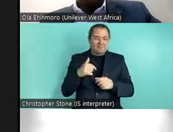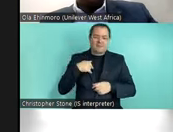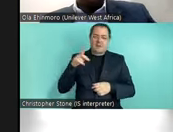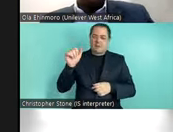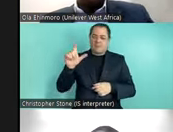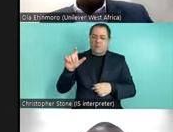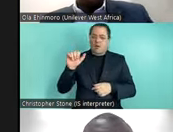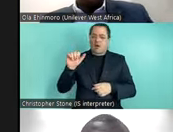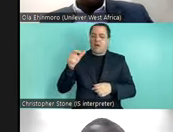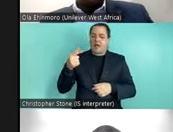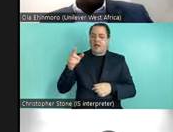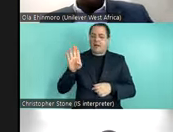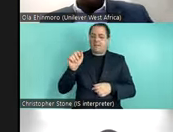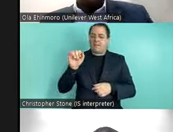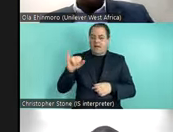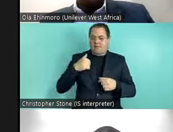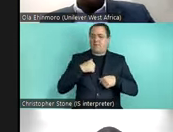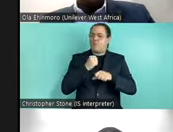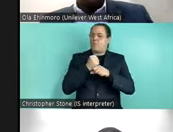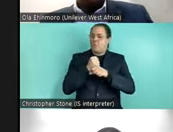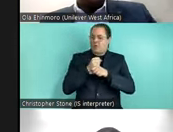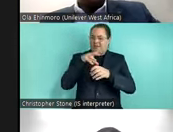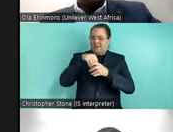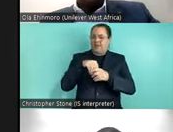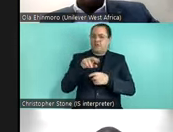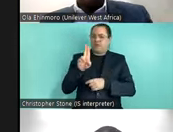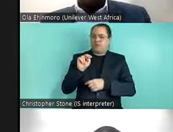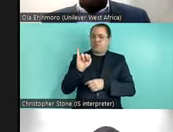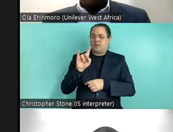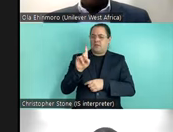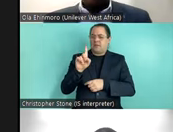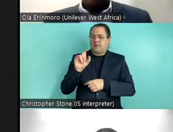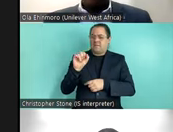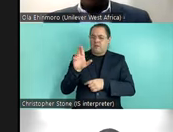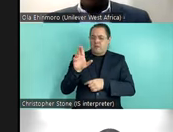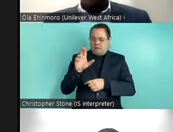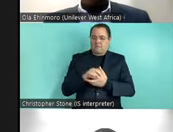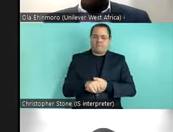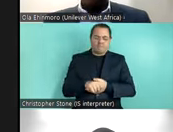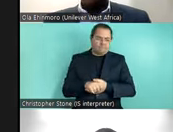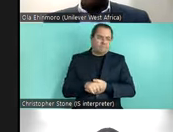15:10:42 My name is Paul and I work with you and me back, and I lead the EDM agenda of